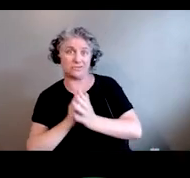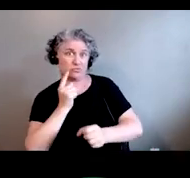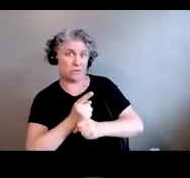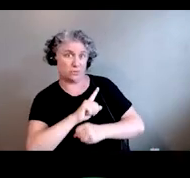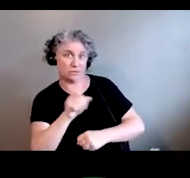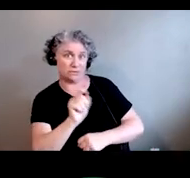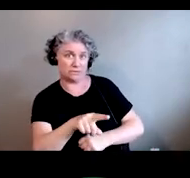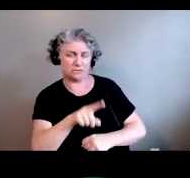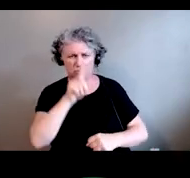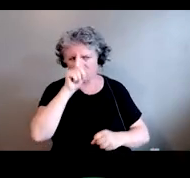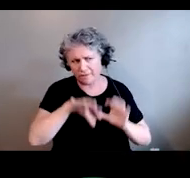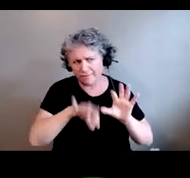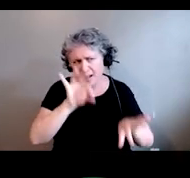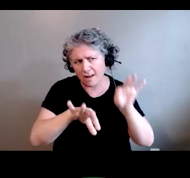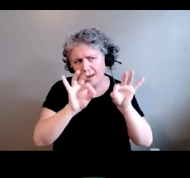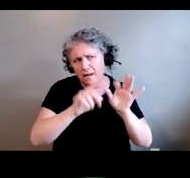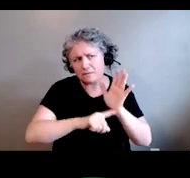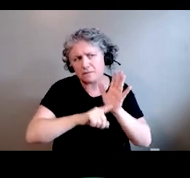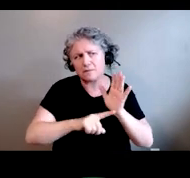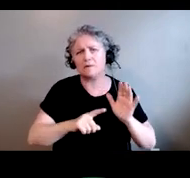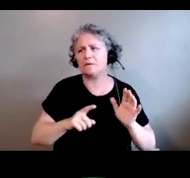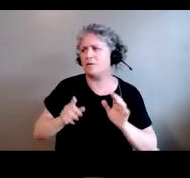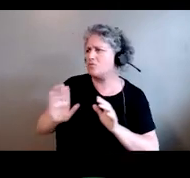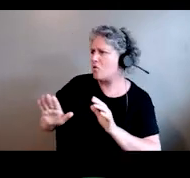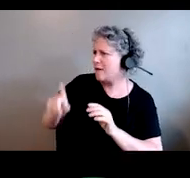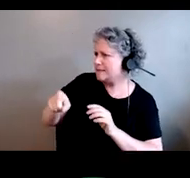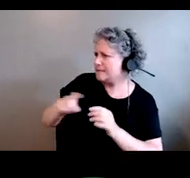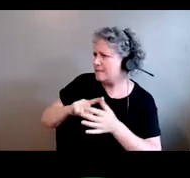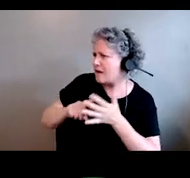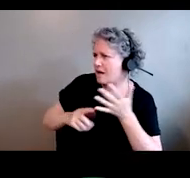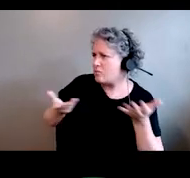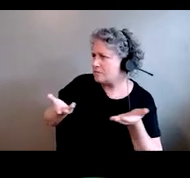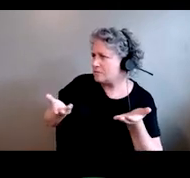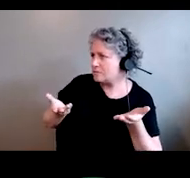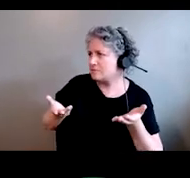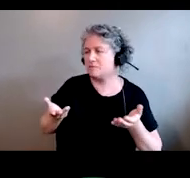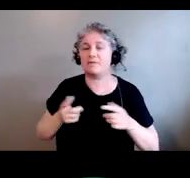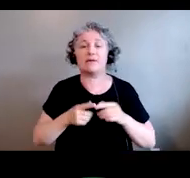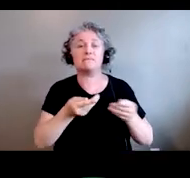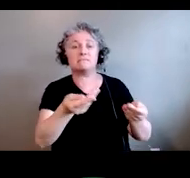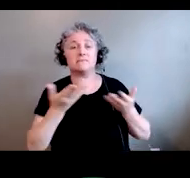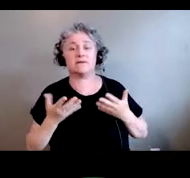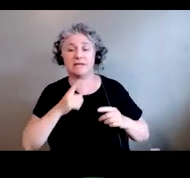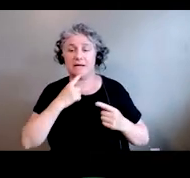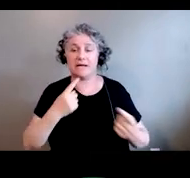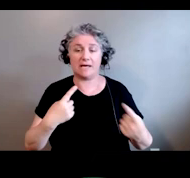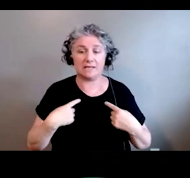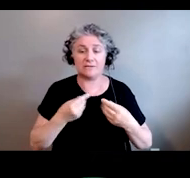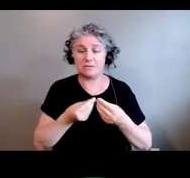To find out about the uniqueness of the individual and then be able to provide the answers and solutions around that. Thanks.